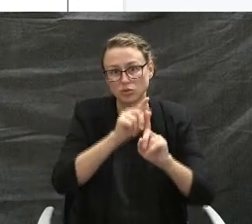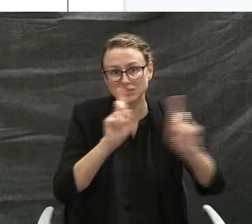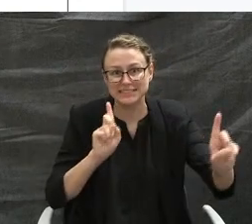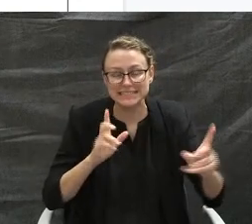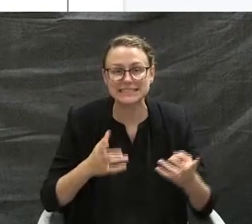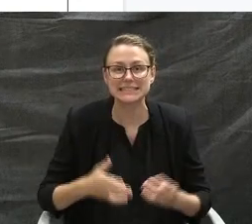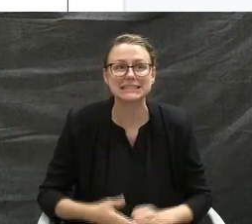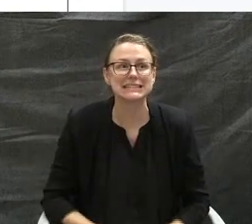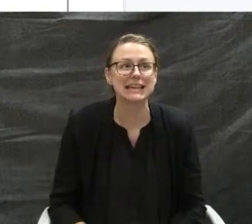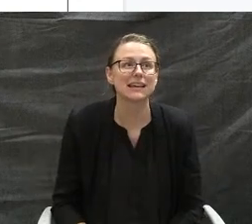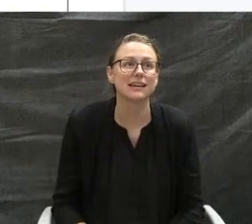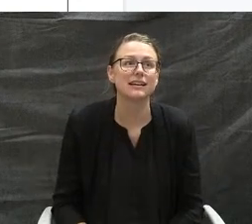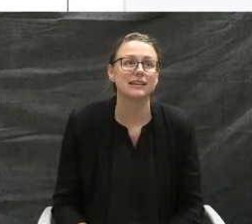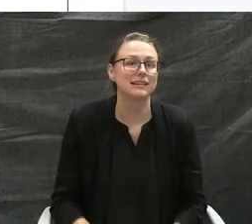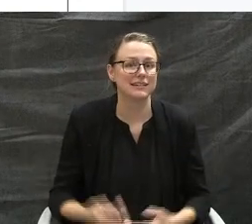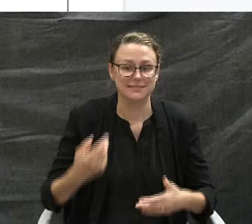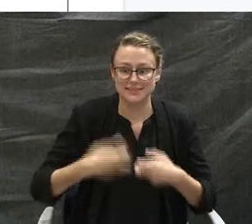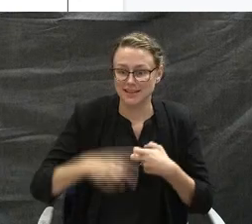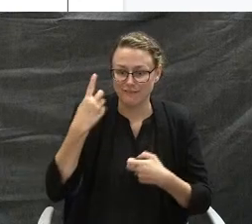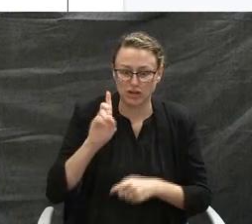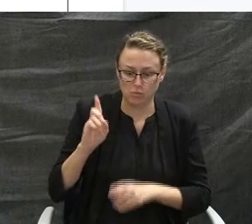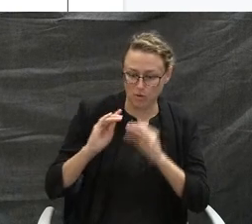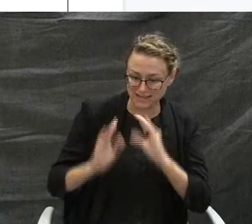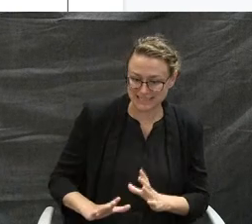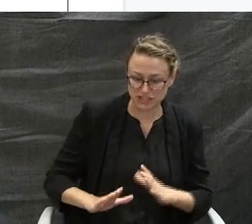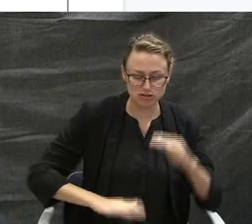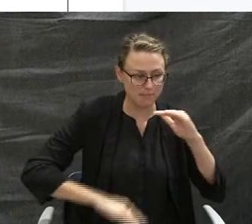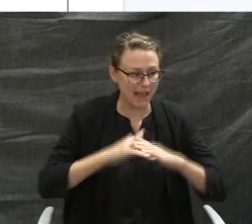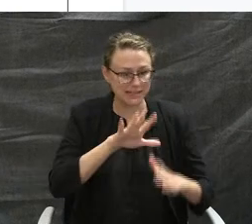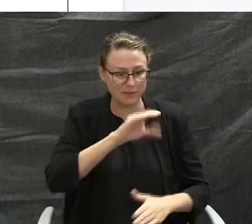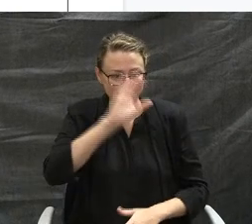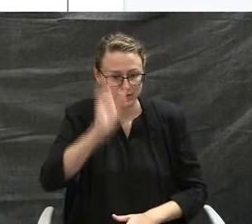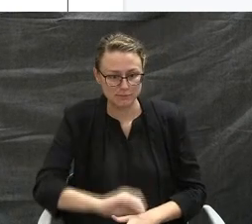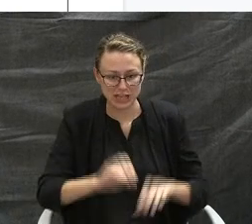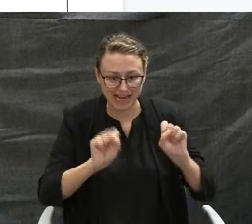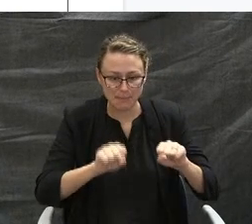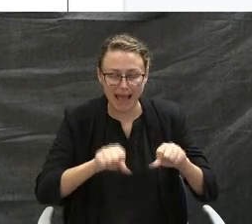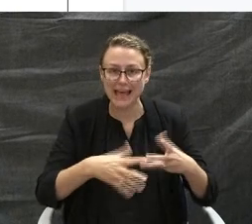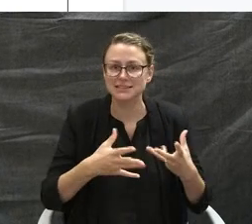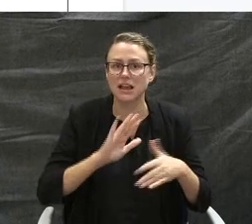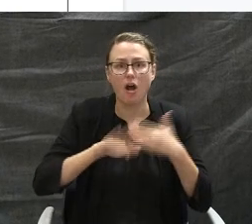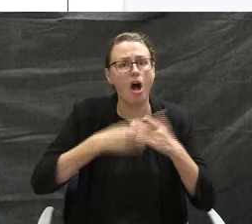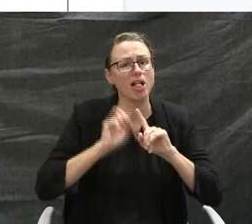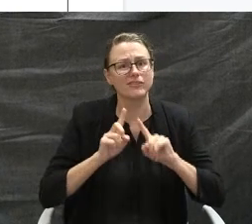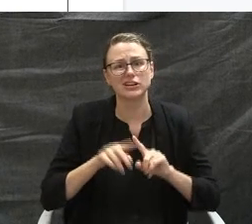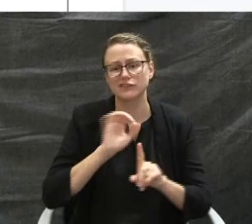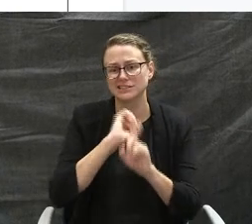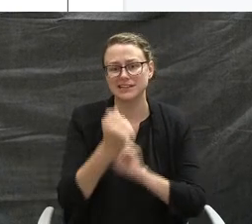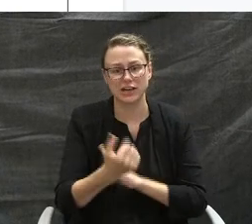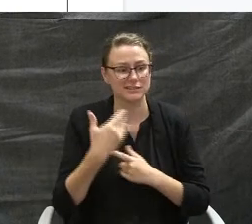the ratio of 15 students to one teacher in the classroom or approximately 50% capacity, all of our different scenarios led